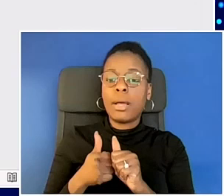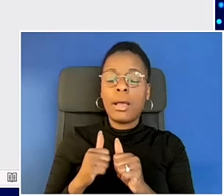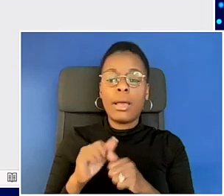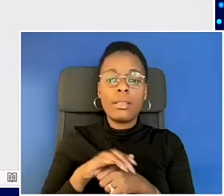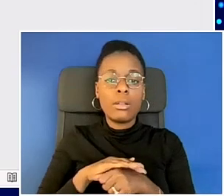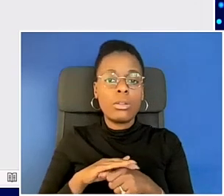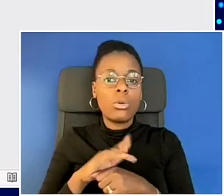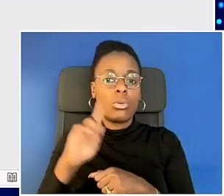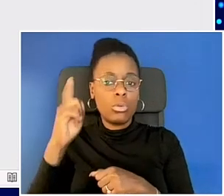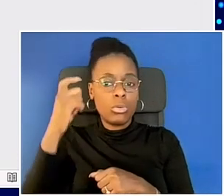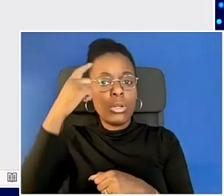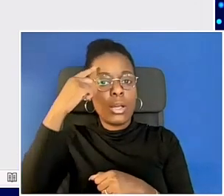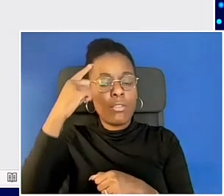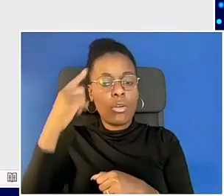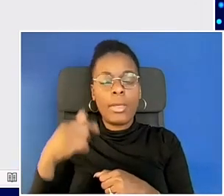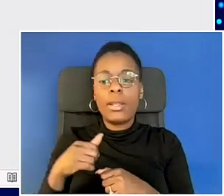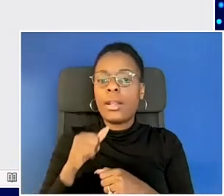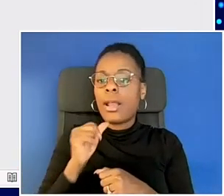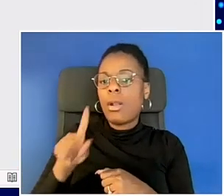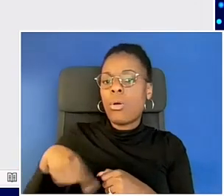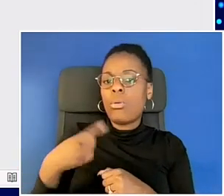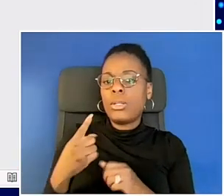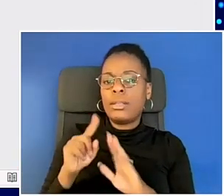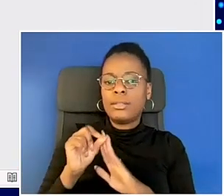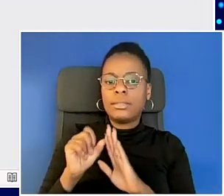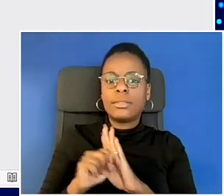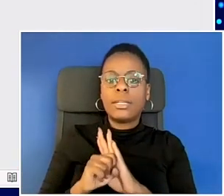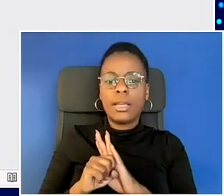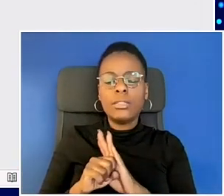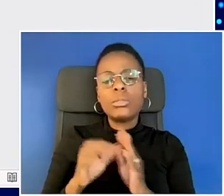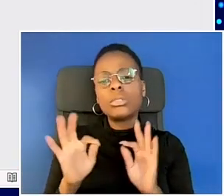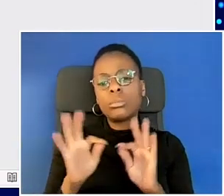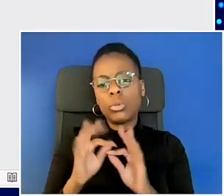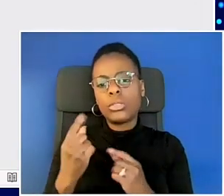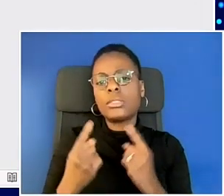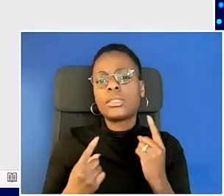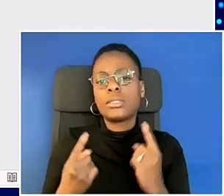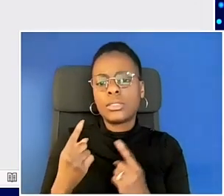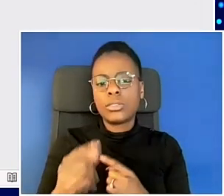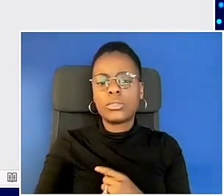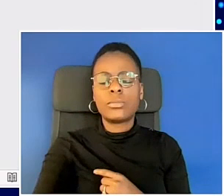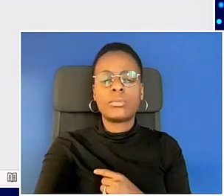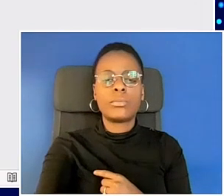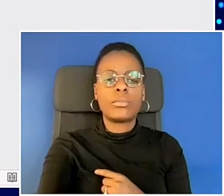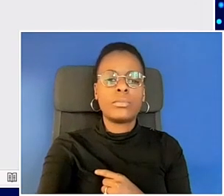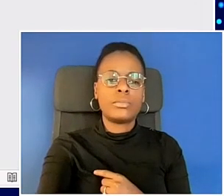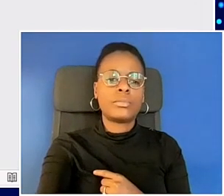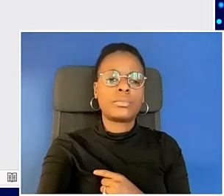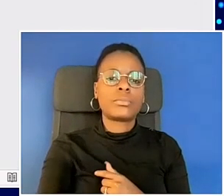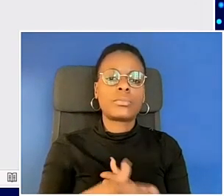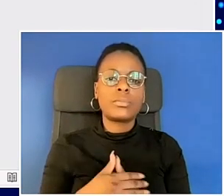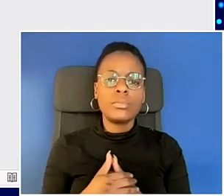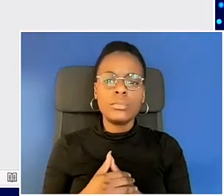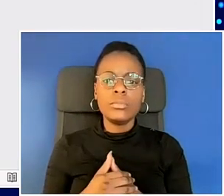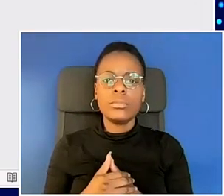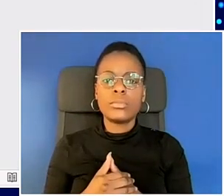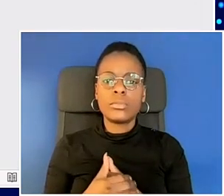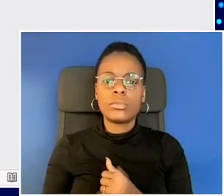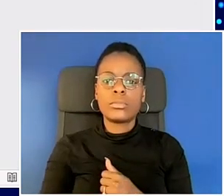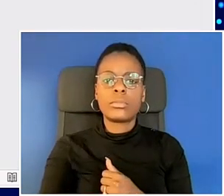state. So that's just something to consider. I'm hopeful that the community college reps here are going to give us a